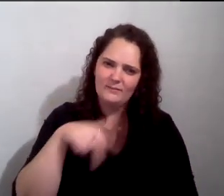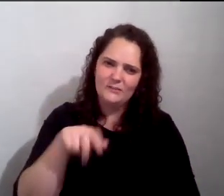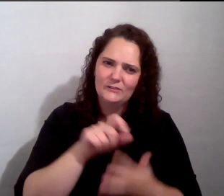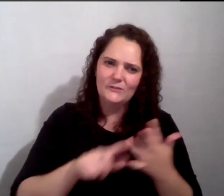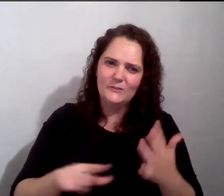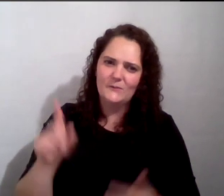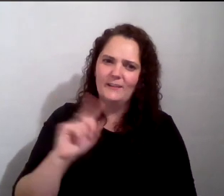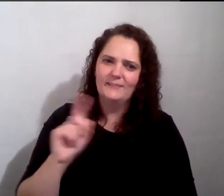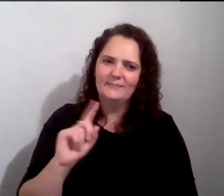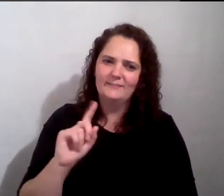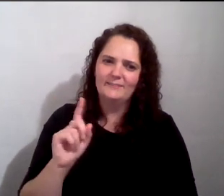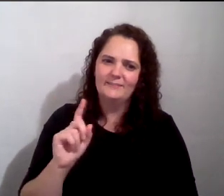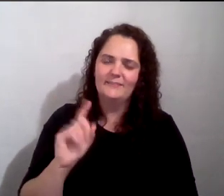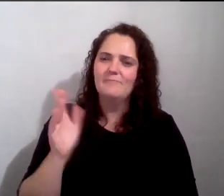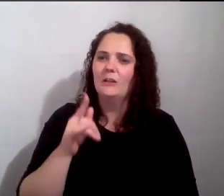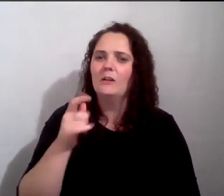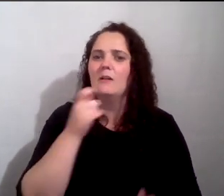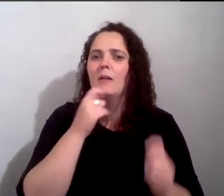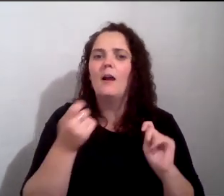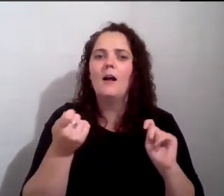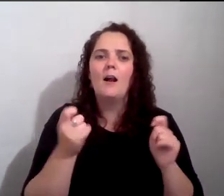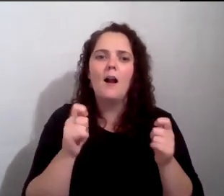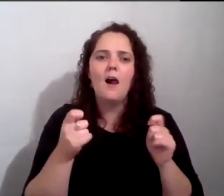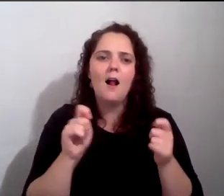where are these resting, what are these figures doing?